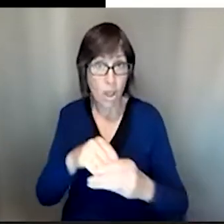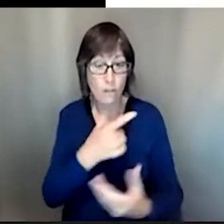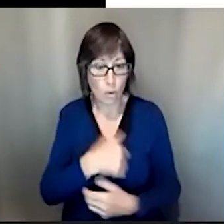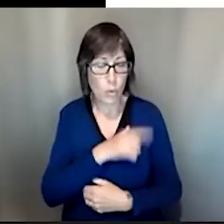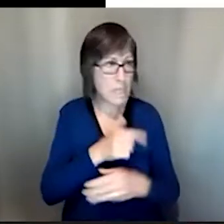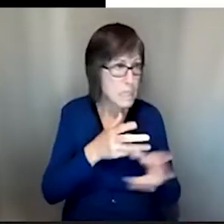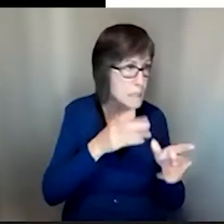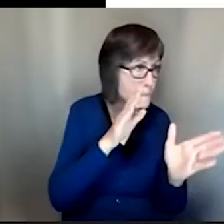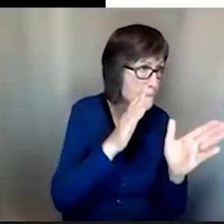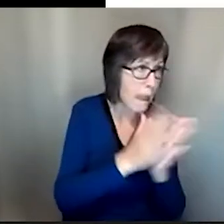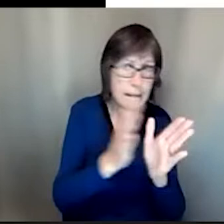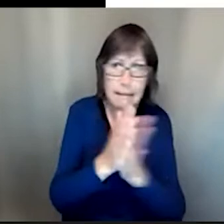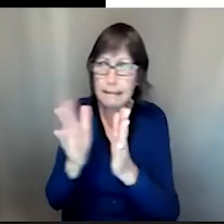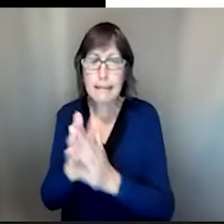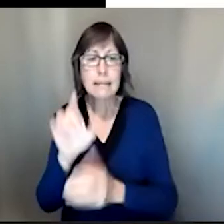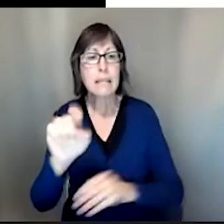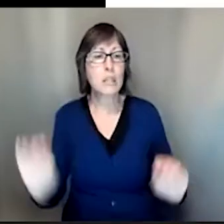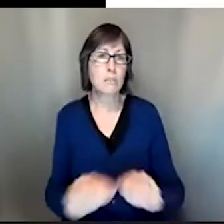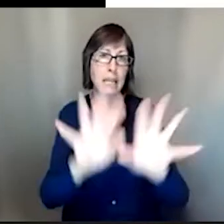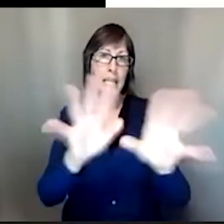be a clear, intentional and reciprocal relationship.